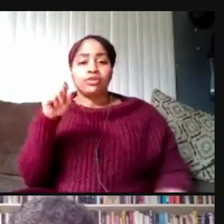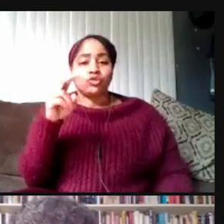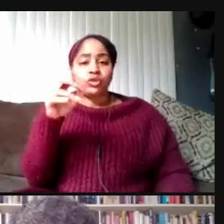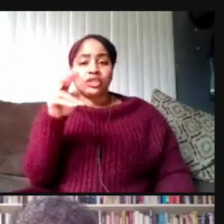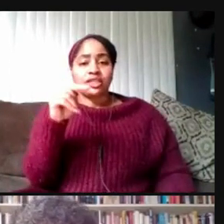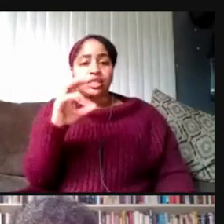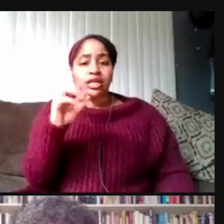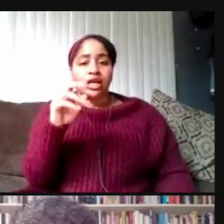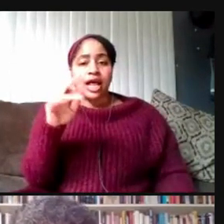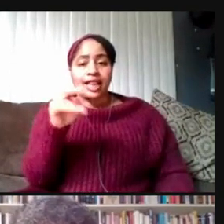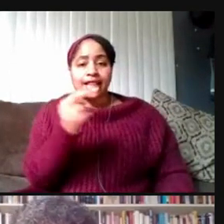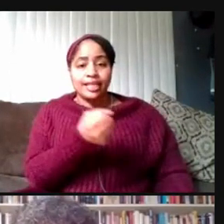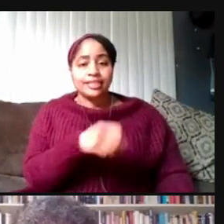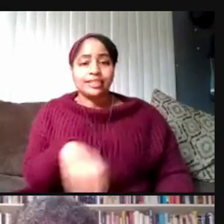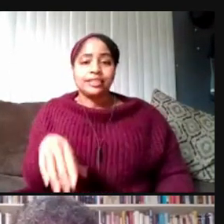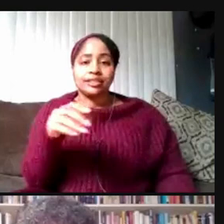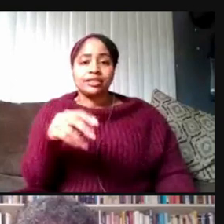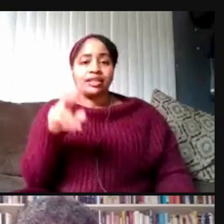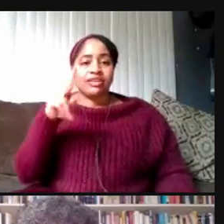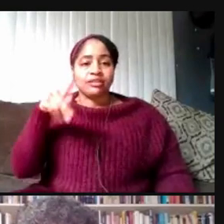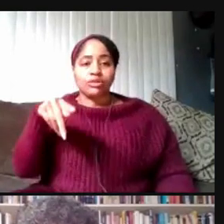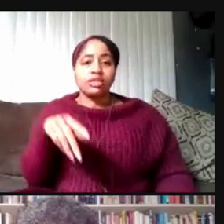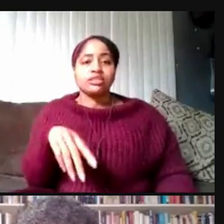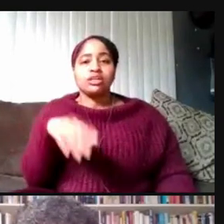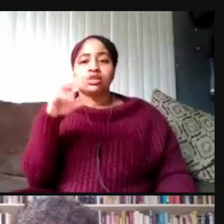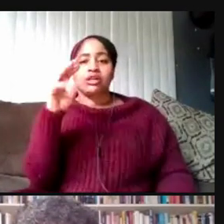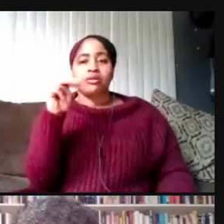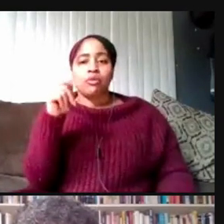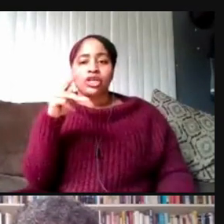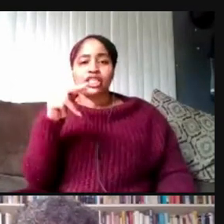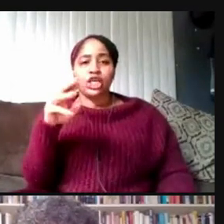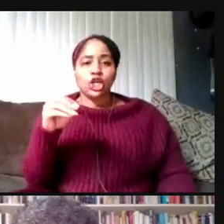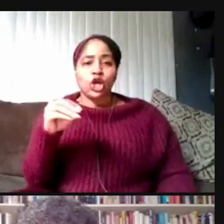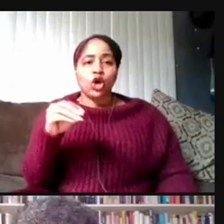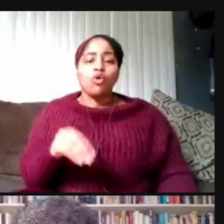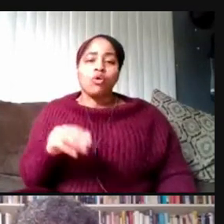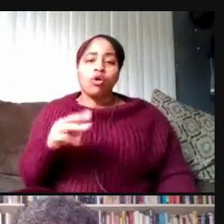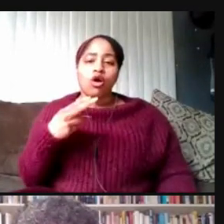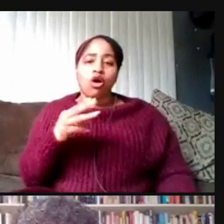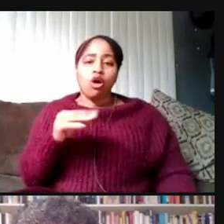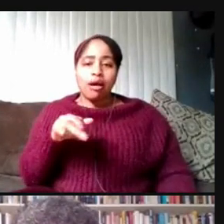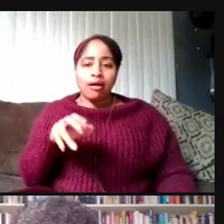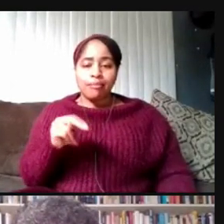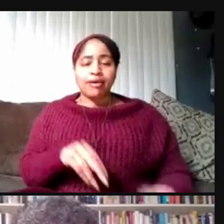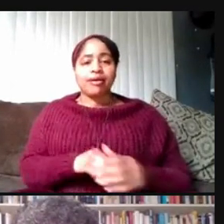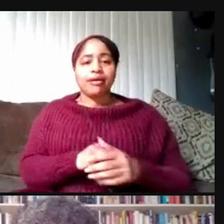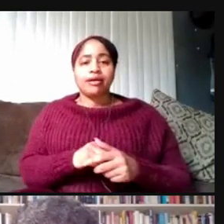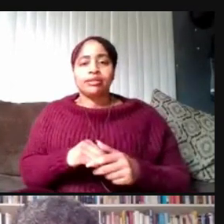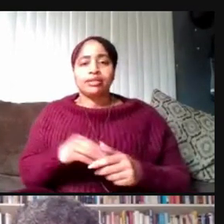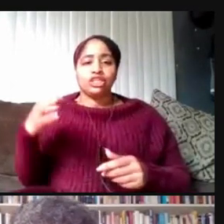Vice President for Student Life, Martino Harmon, Chief Health Officer, Dr. Preeti Malani,